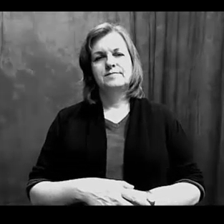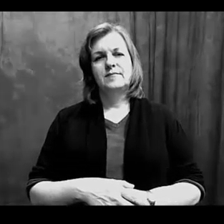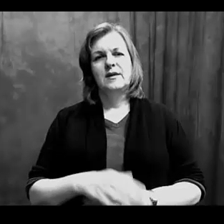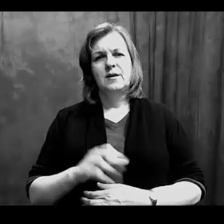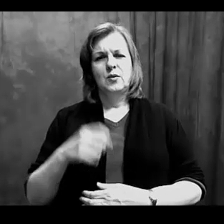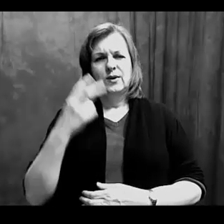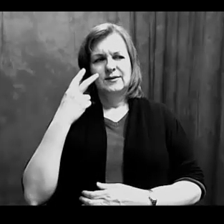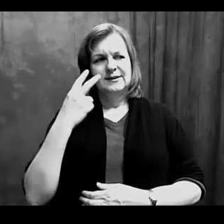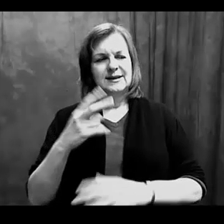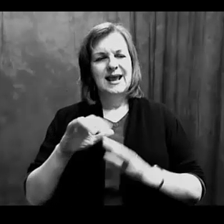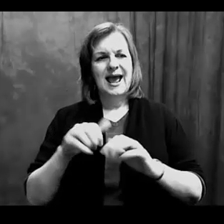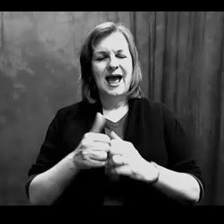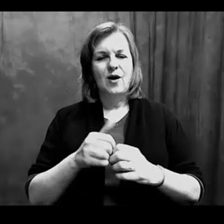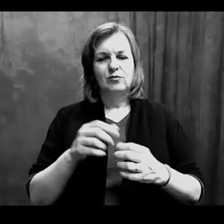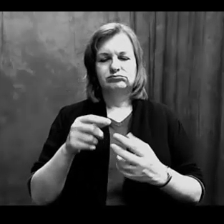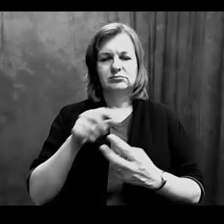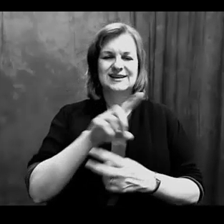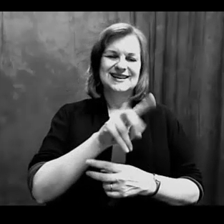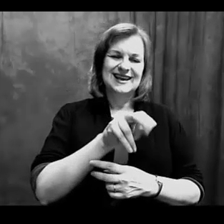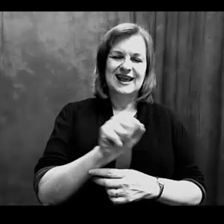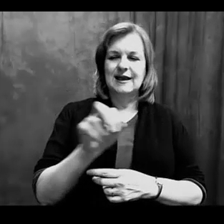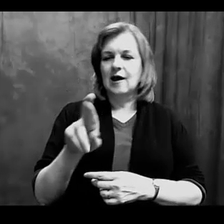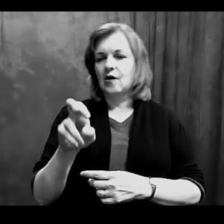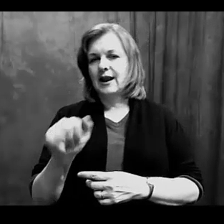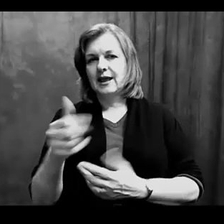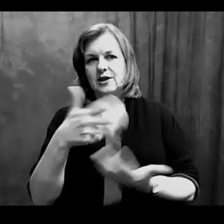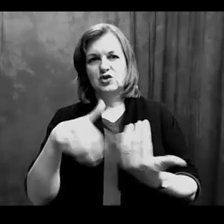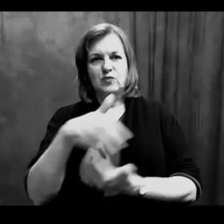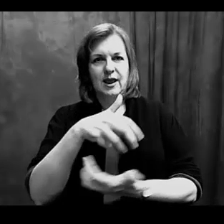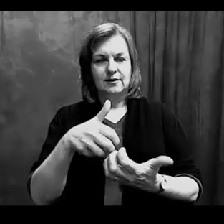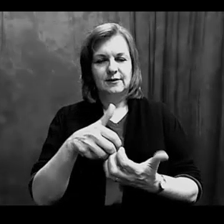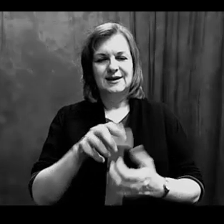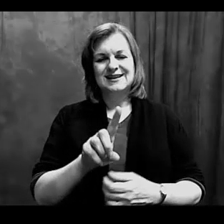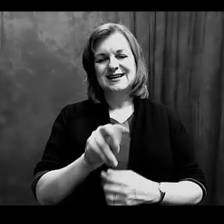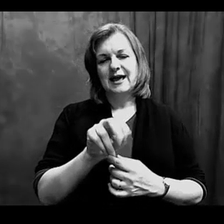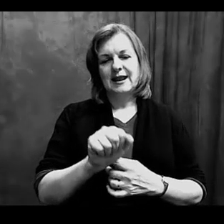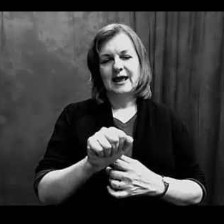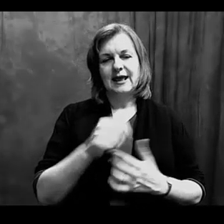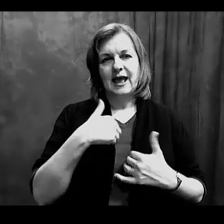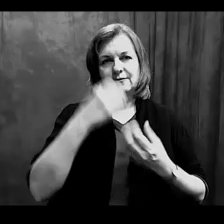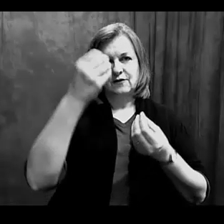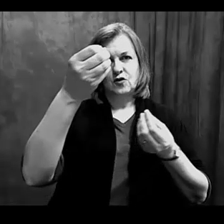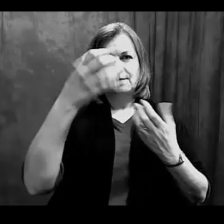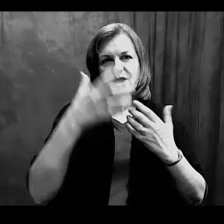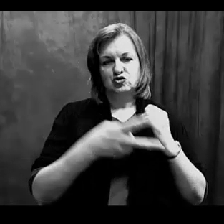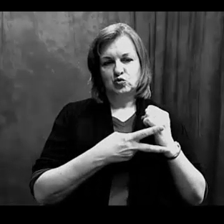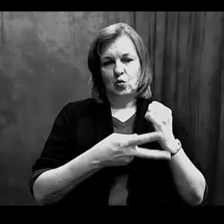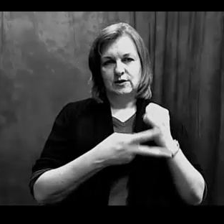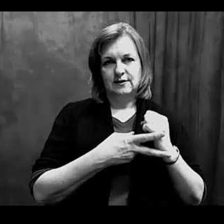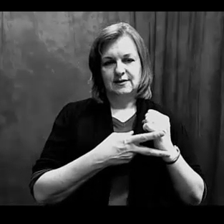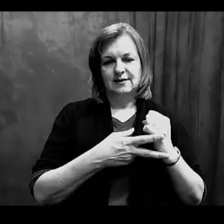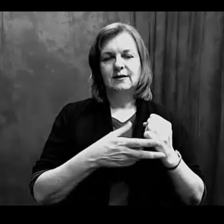here one second -- those dotted lines remember indicate hydrogen bonds we saw this in the chemistry